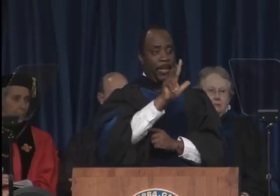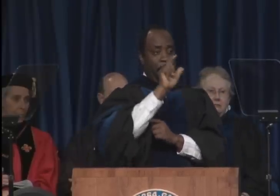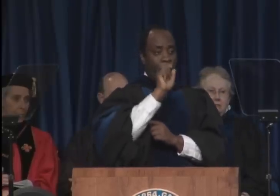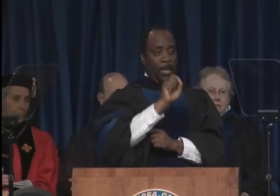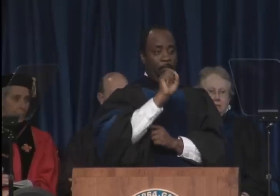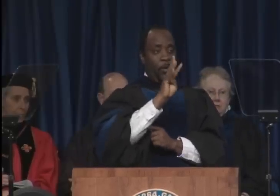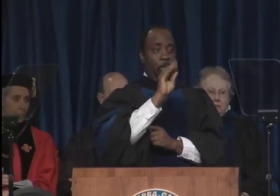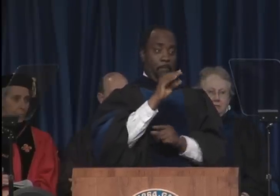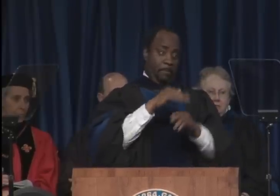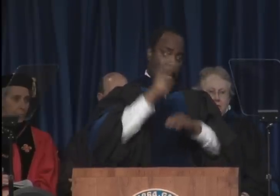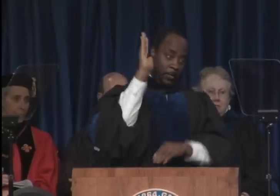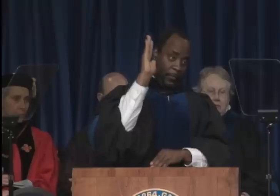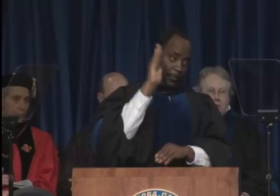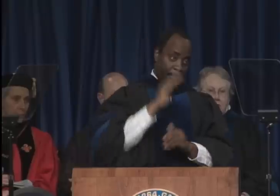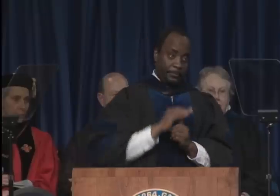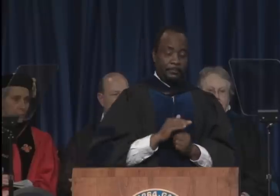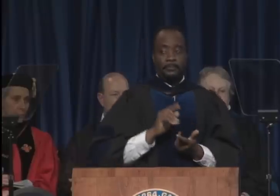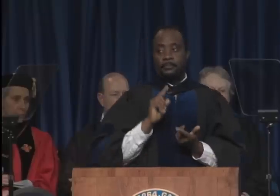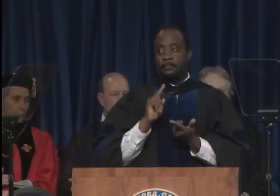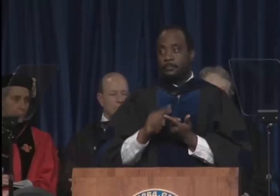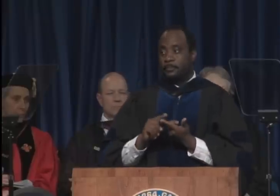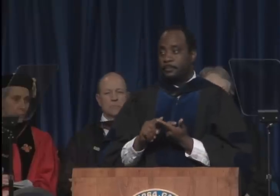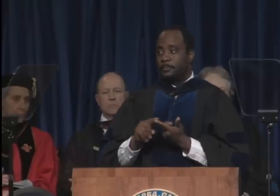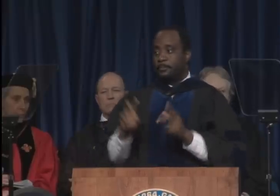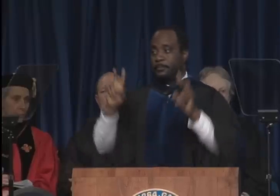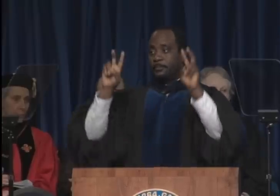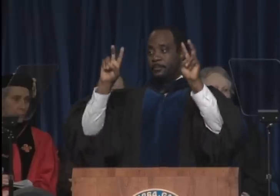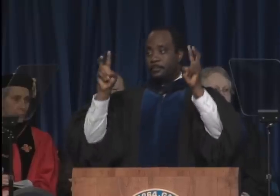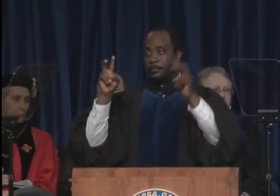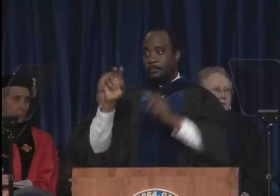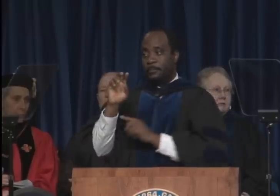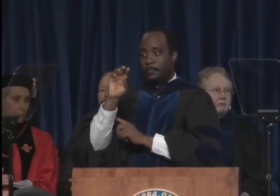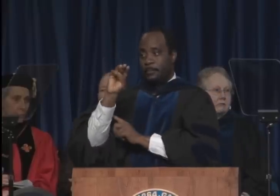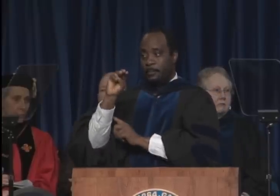with grade point averages of 3.4 or above,